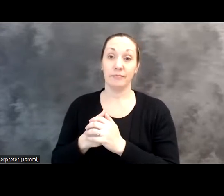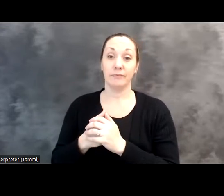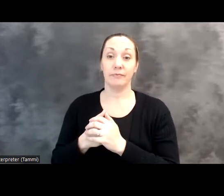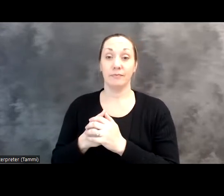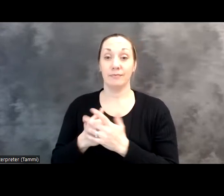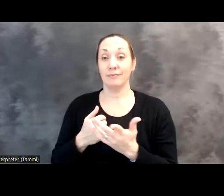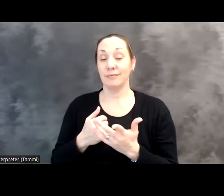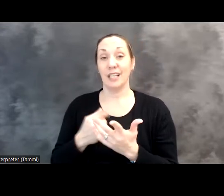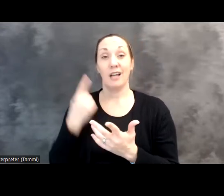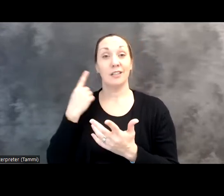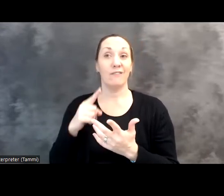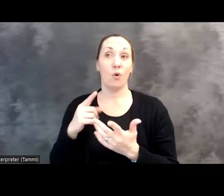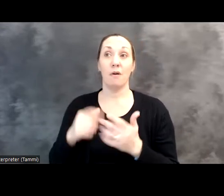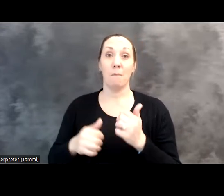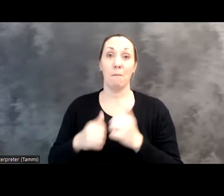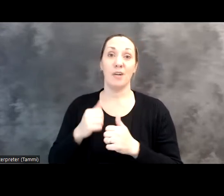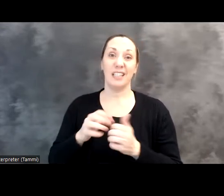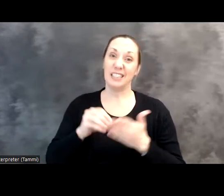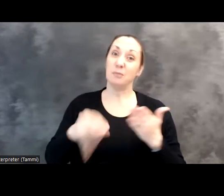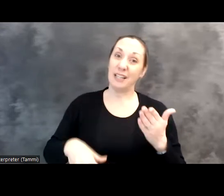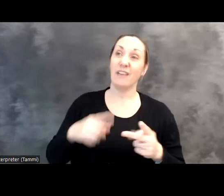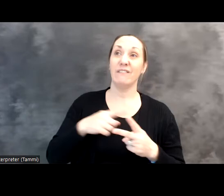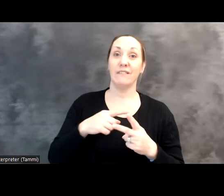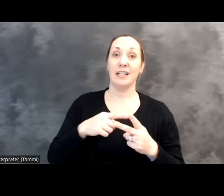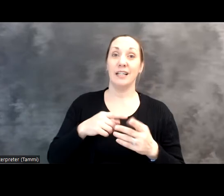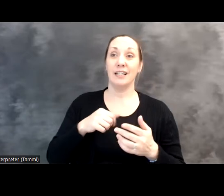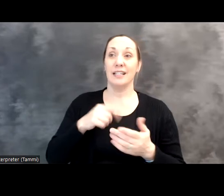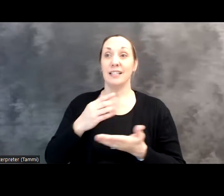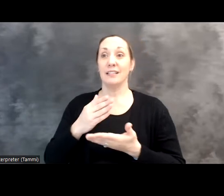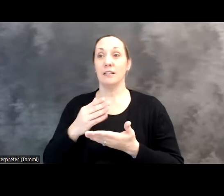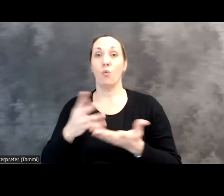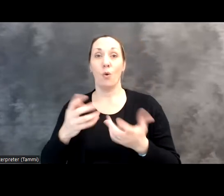BCI and DBS are good